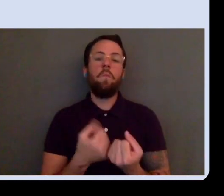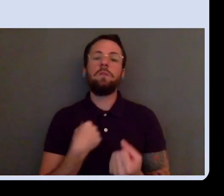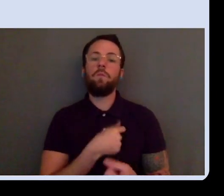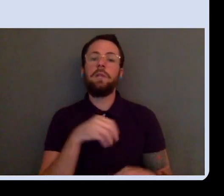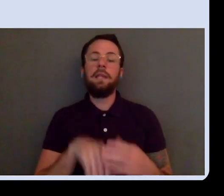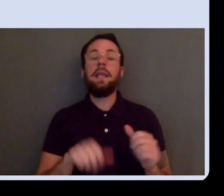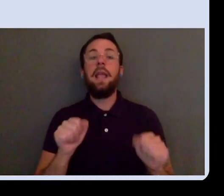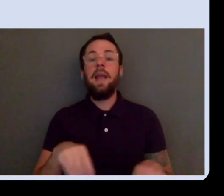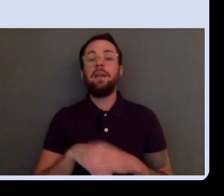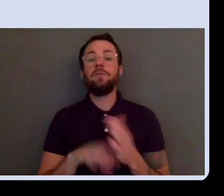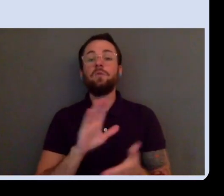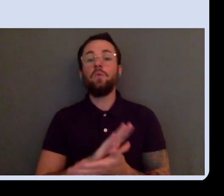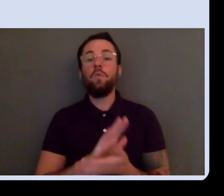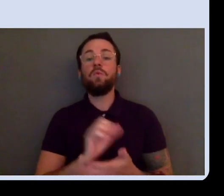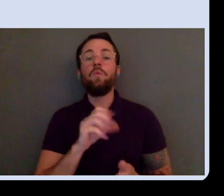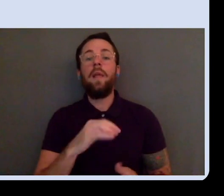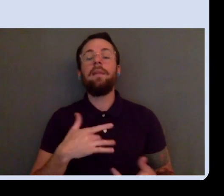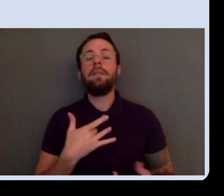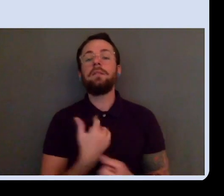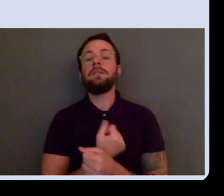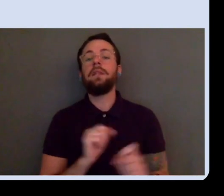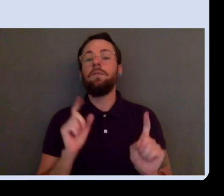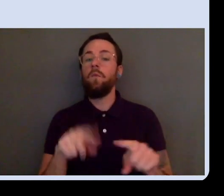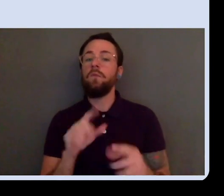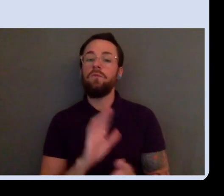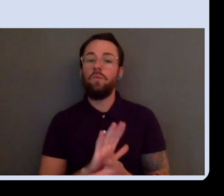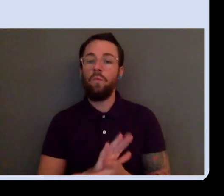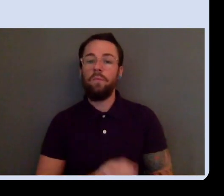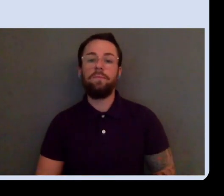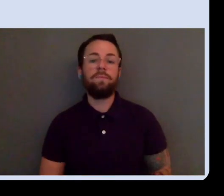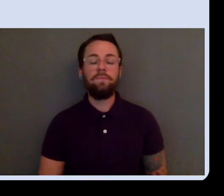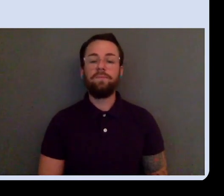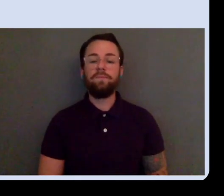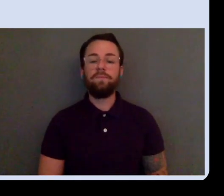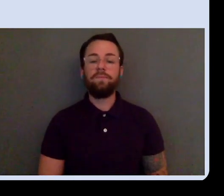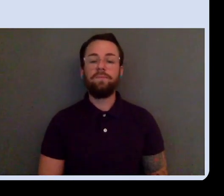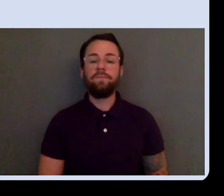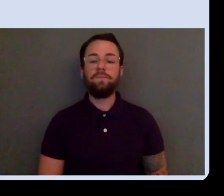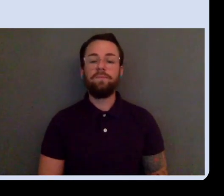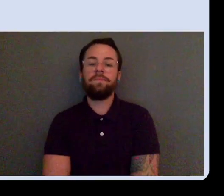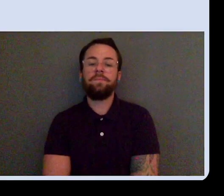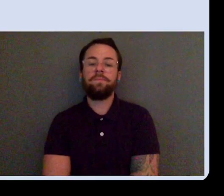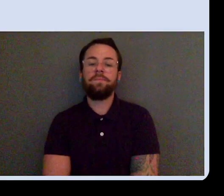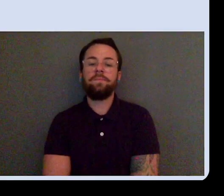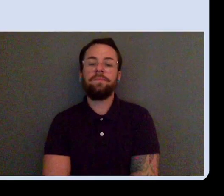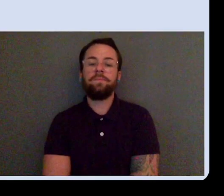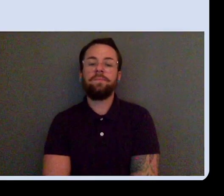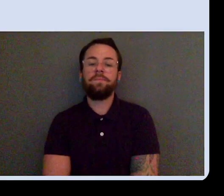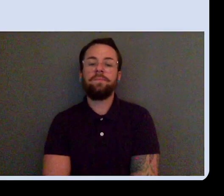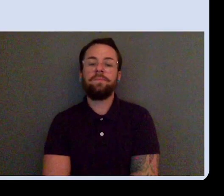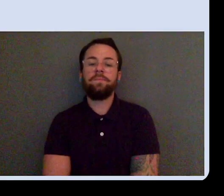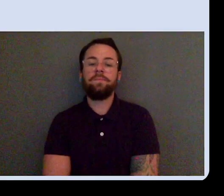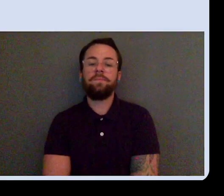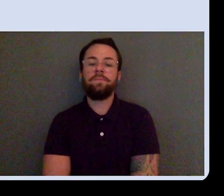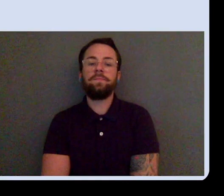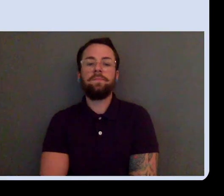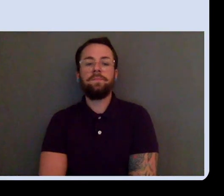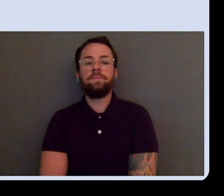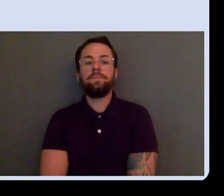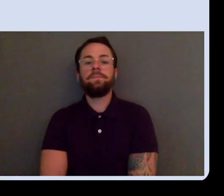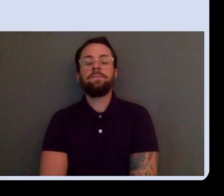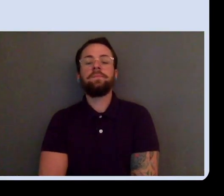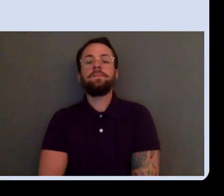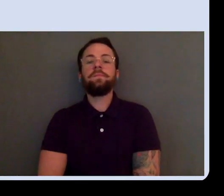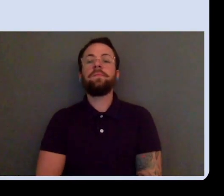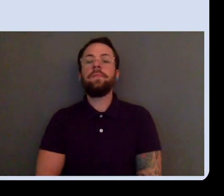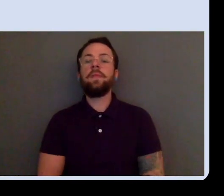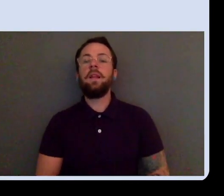I want to impress on you all, the need for school support is critical.